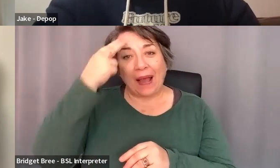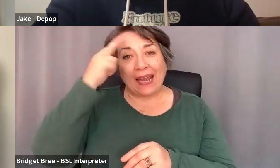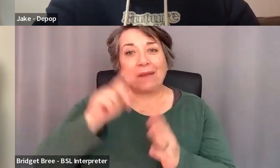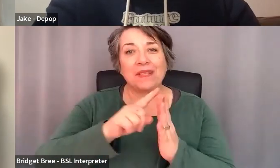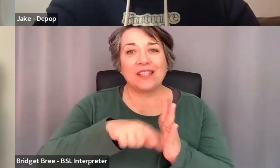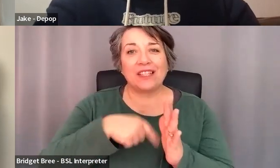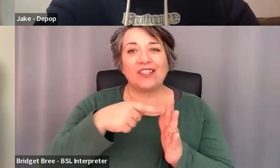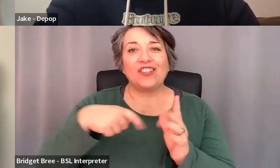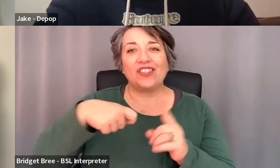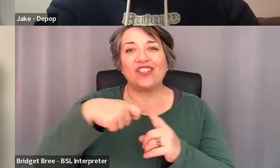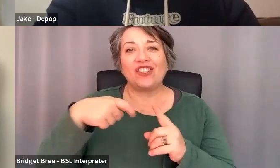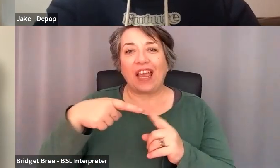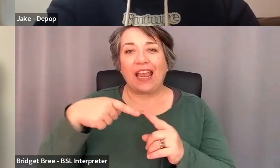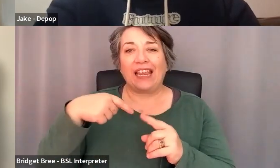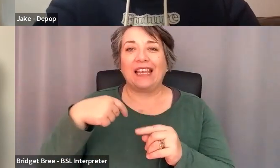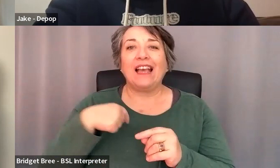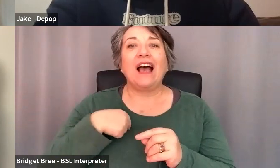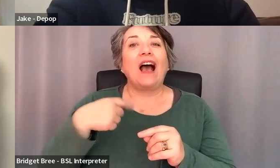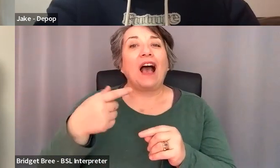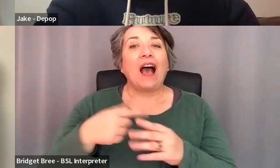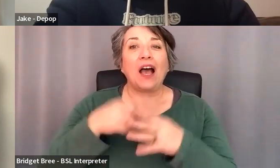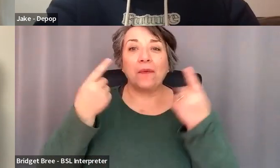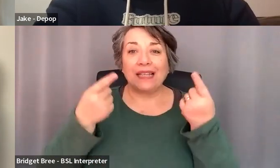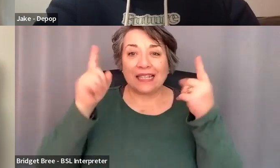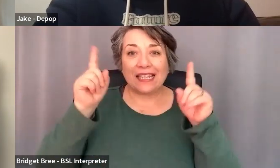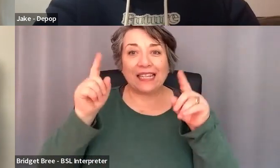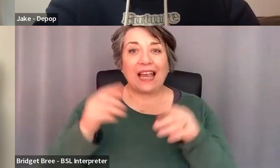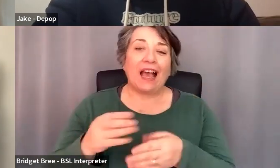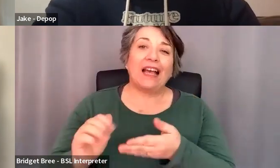My pronouns are he him and I am a senior talent partner at deep-OP. Thank you.